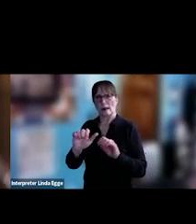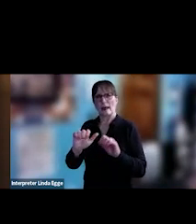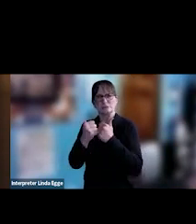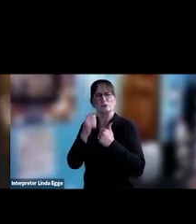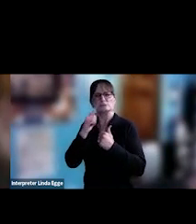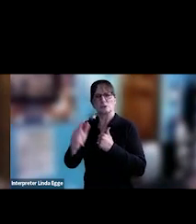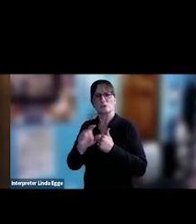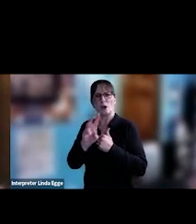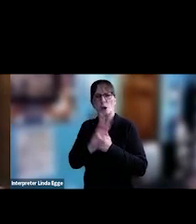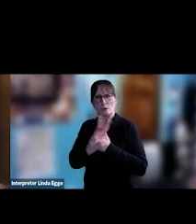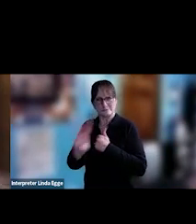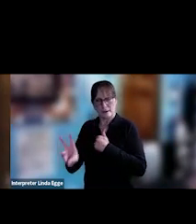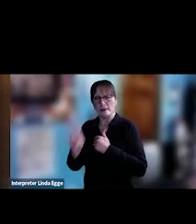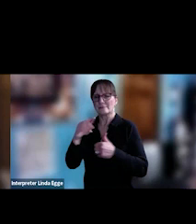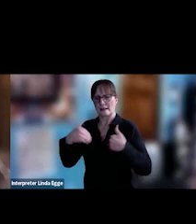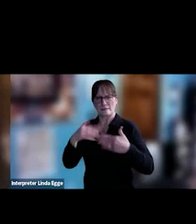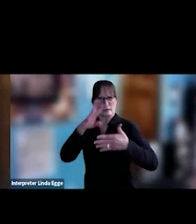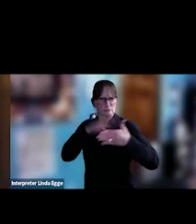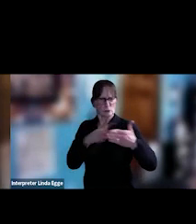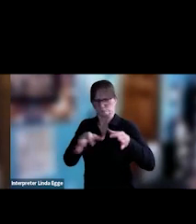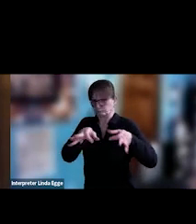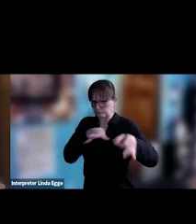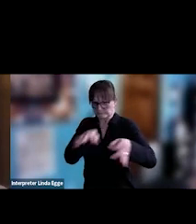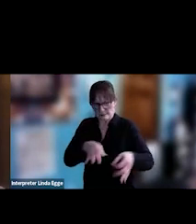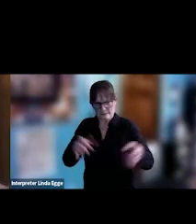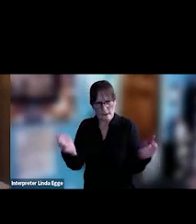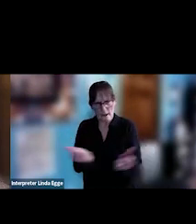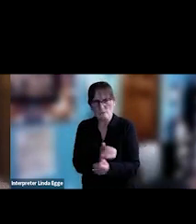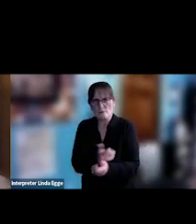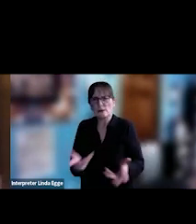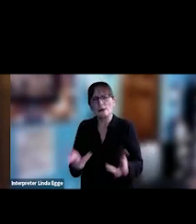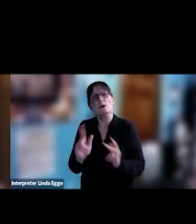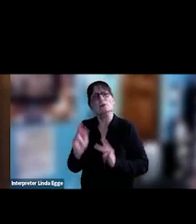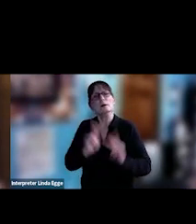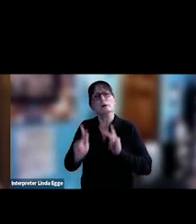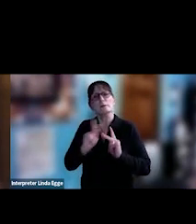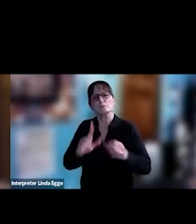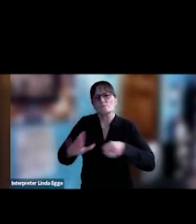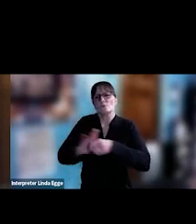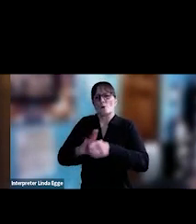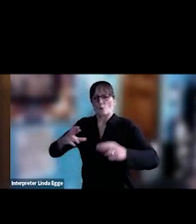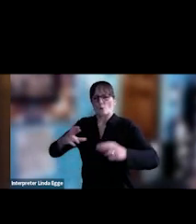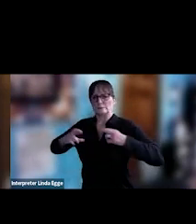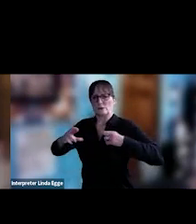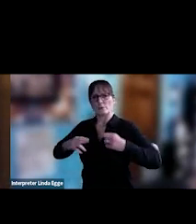where they have a chart that explains what people's full retirement age is